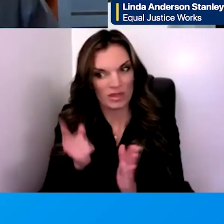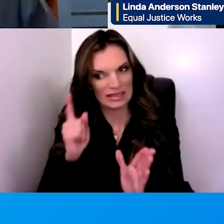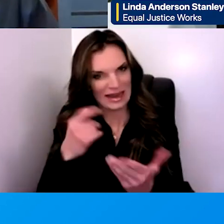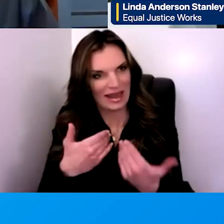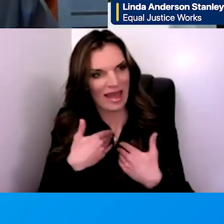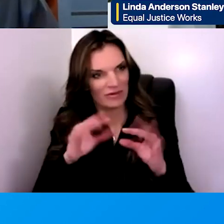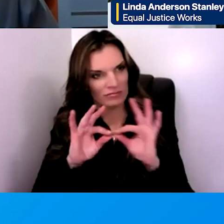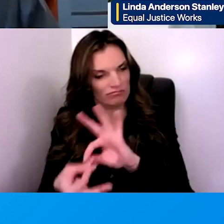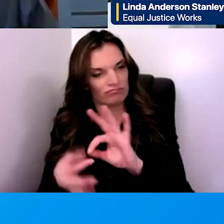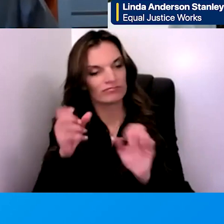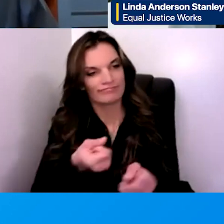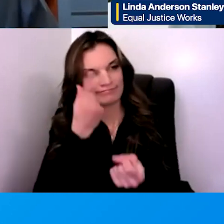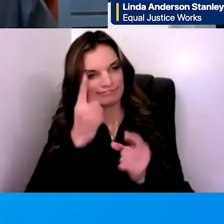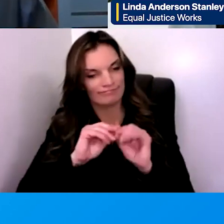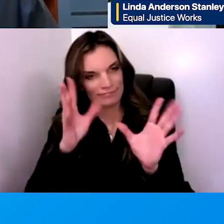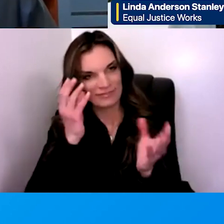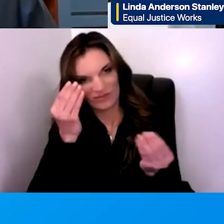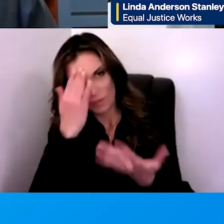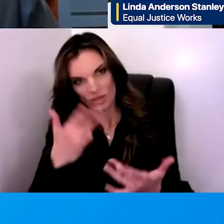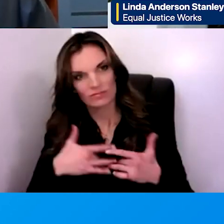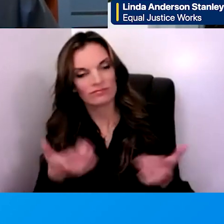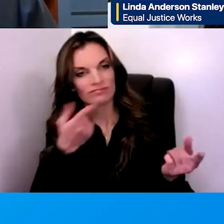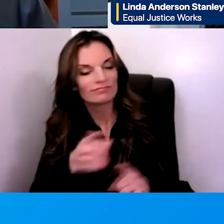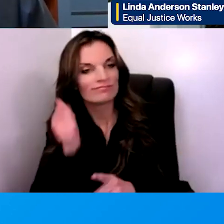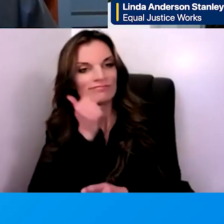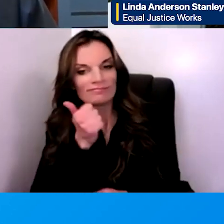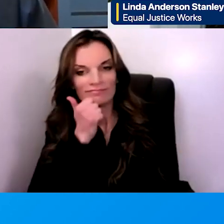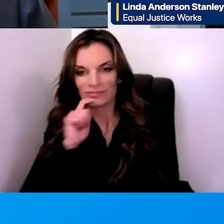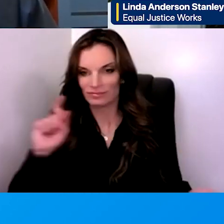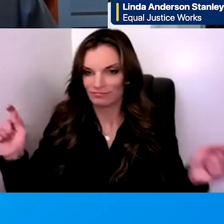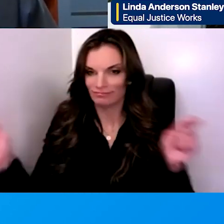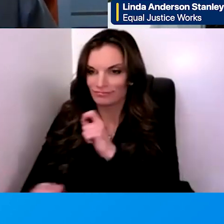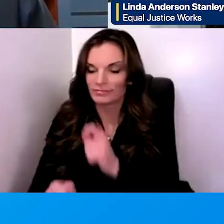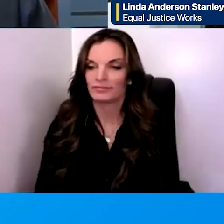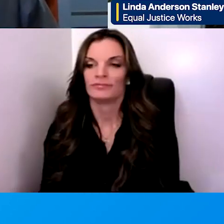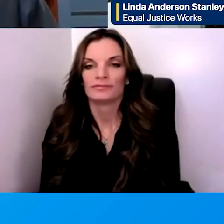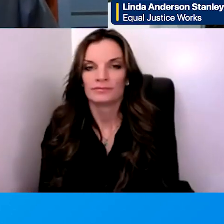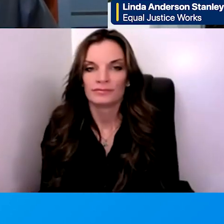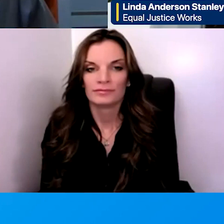the day-to-day information about what was going on. So we -- and of course, with